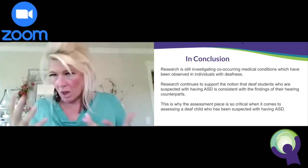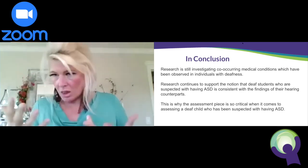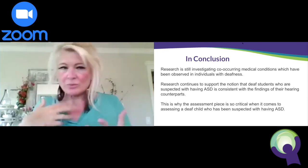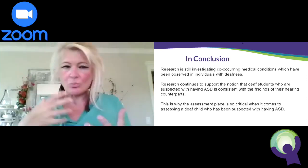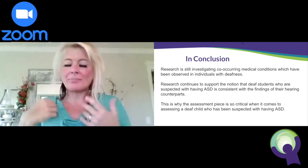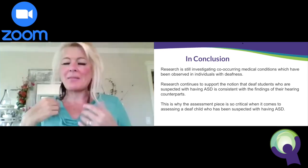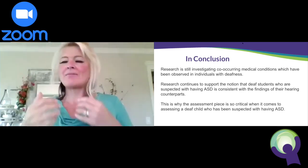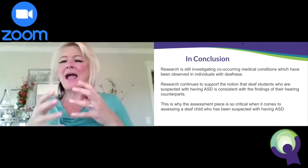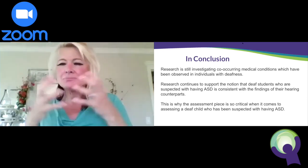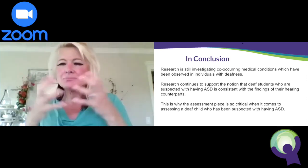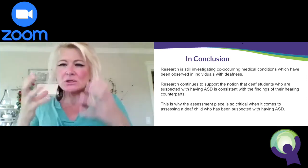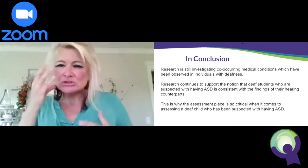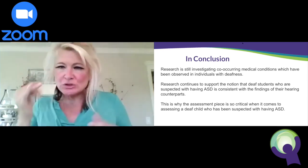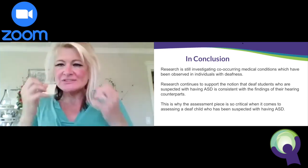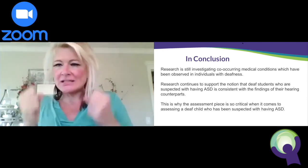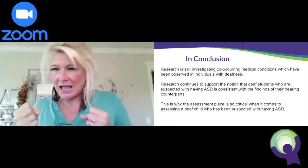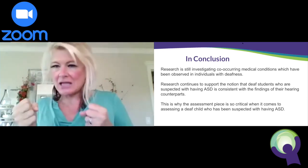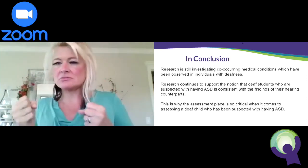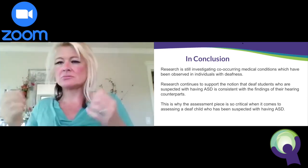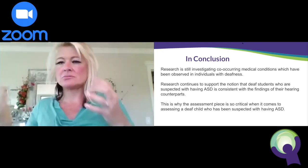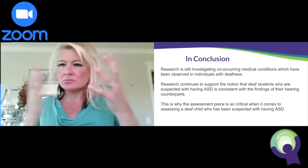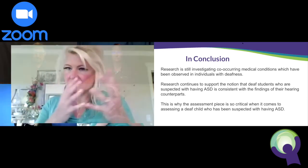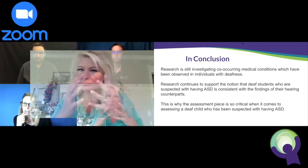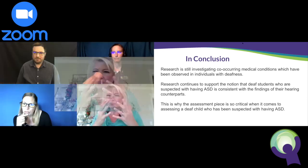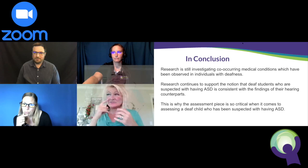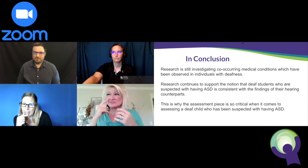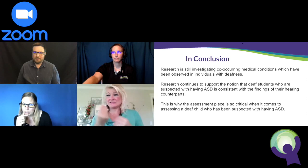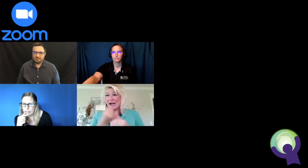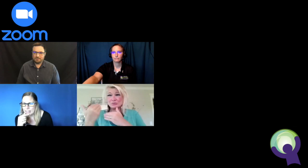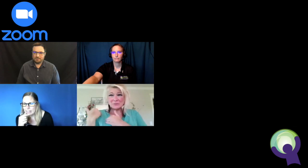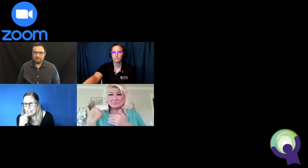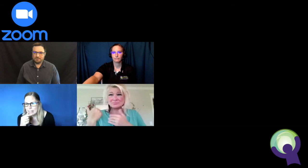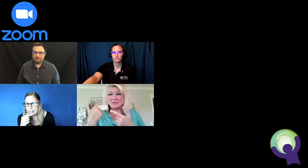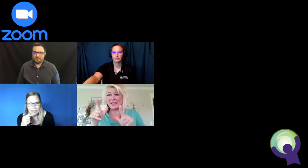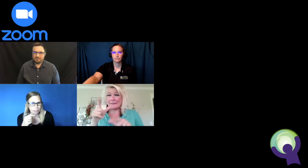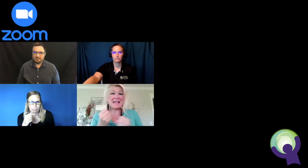program. From my experiences,